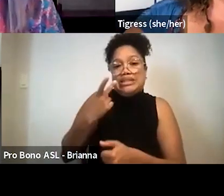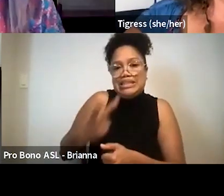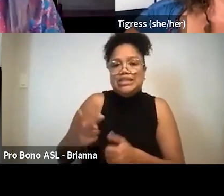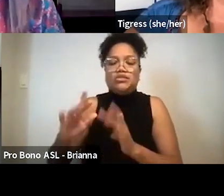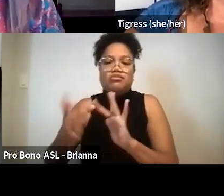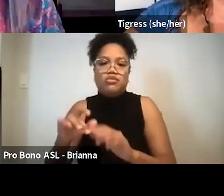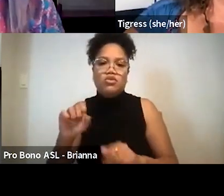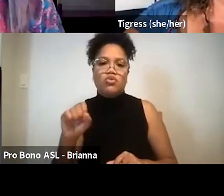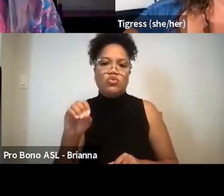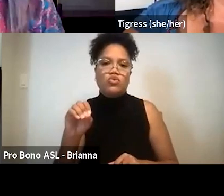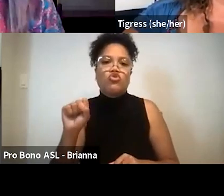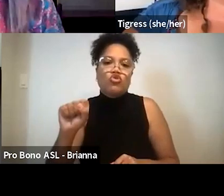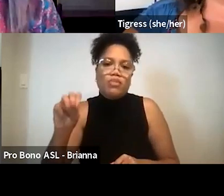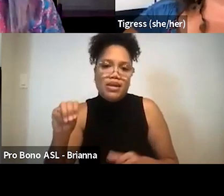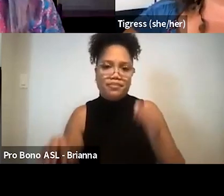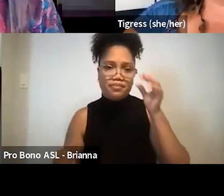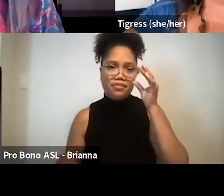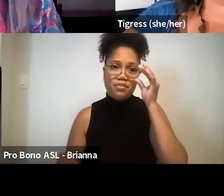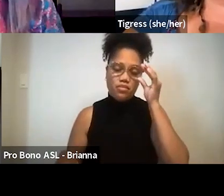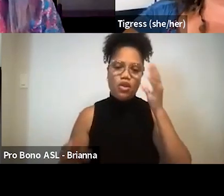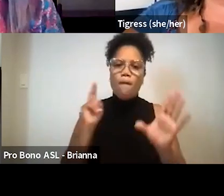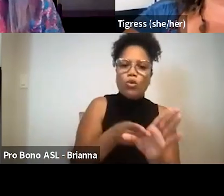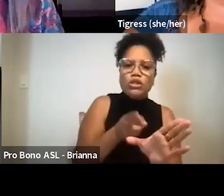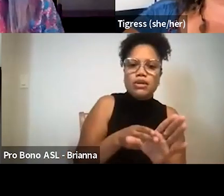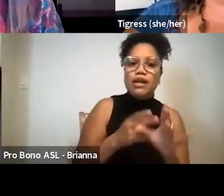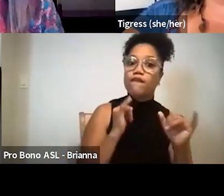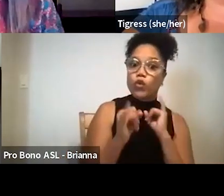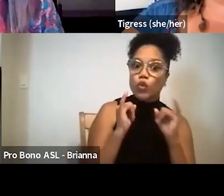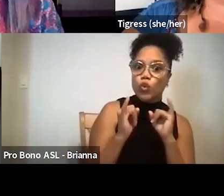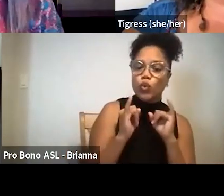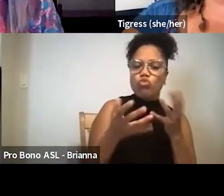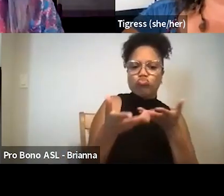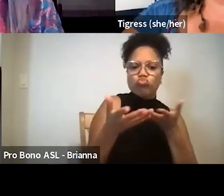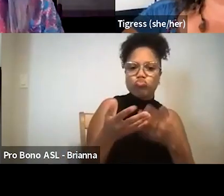So participating in interviews, but really sharing personal stories